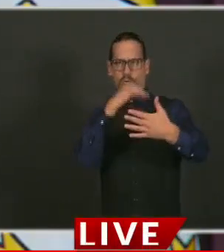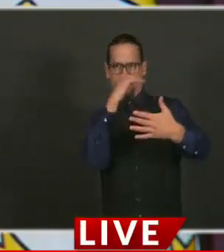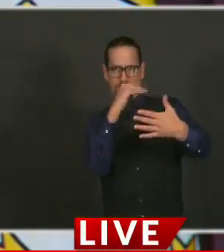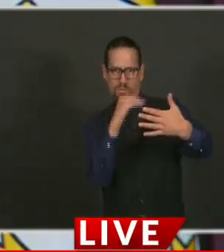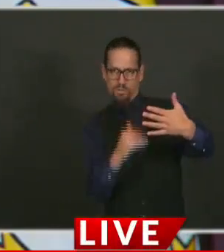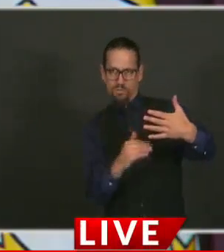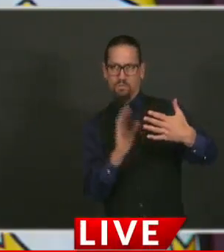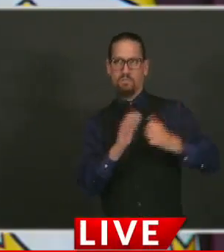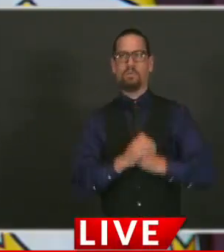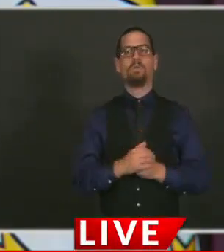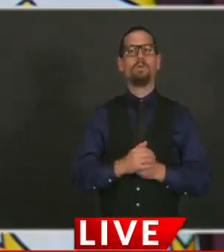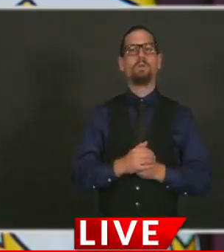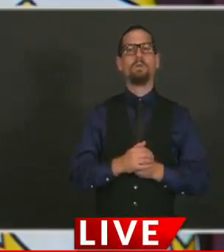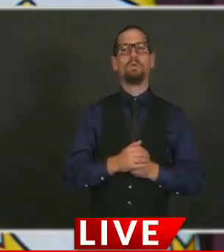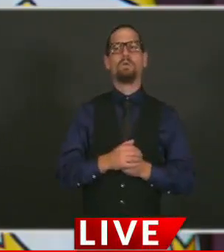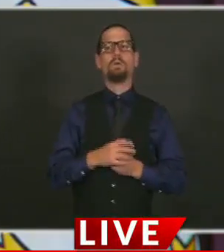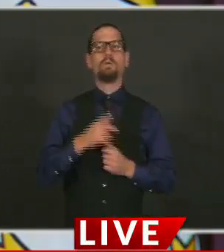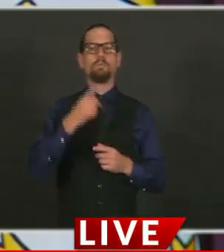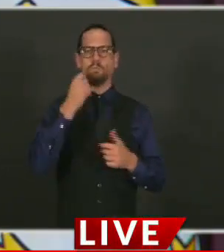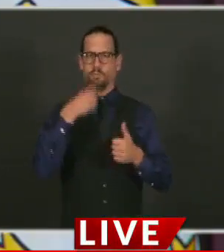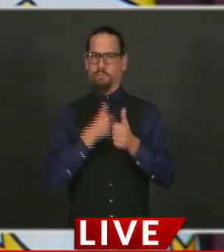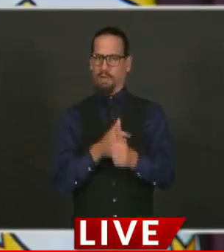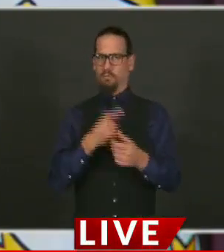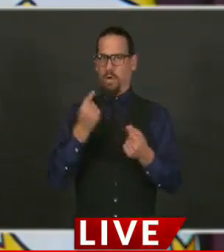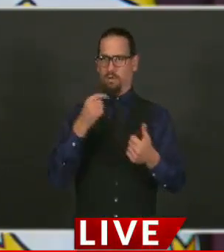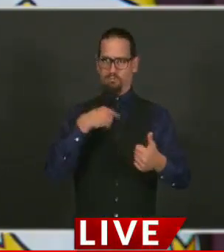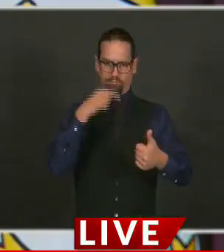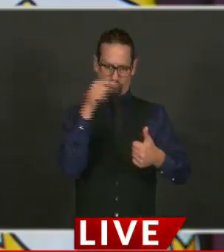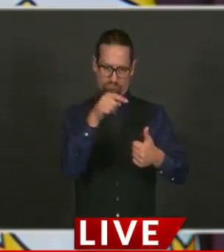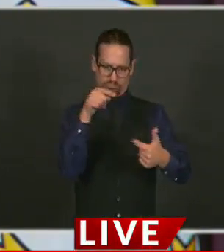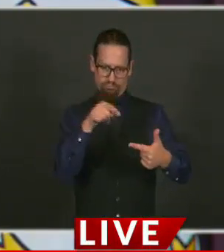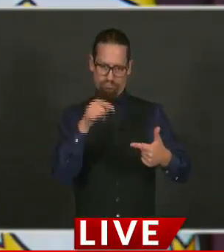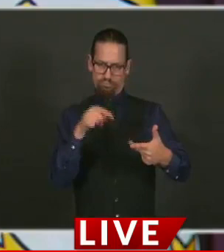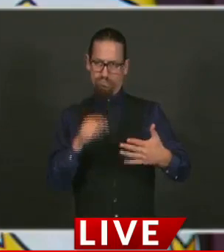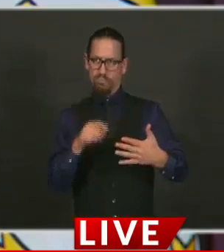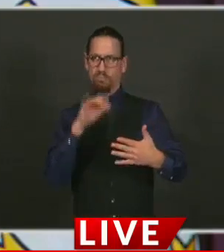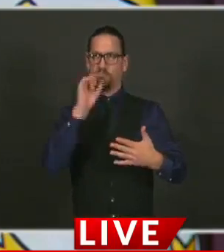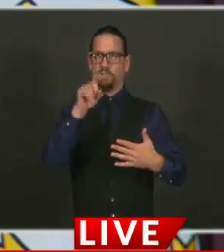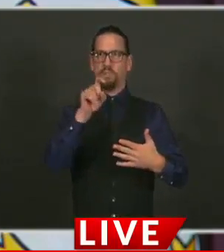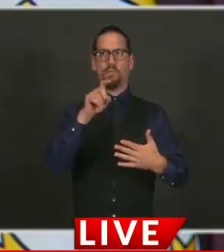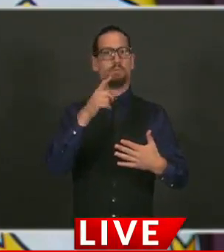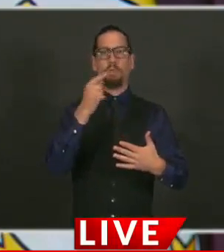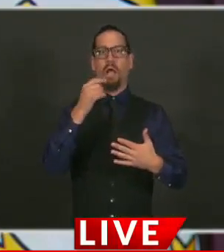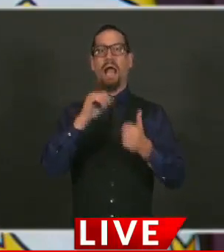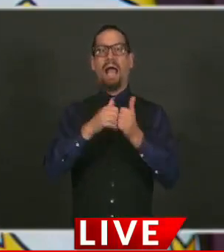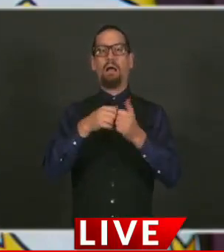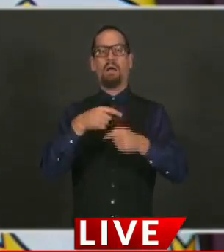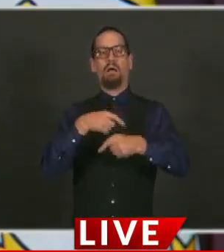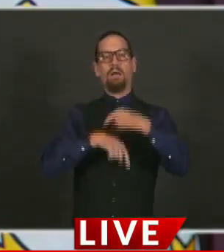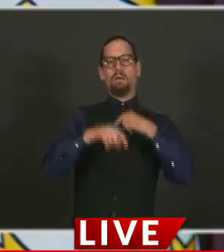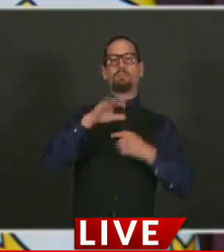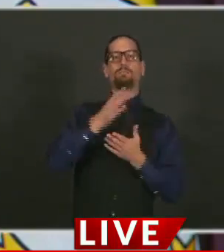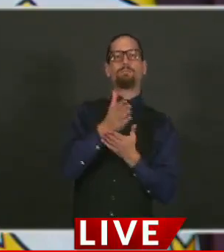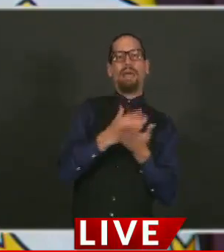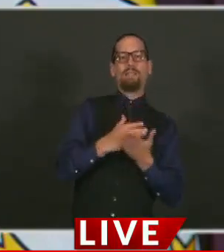WE LAID OUT THEN WITH THE HANDFUL OF FACTORS WE WOULD LOOK AT IN DECIDING WHETHER WE SHOULD